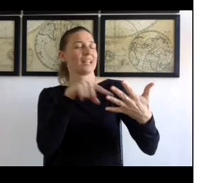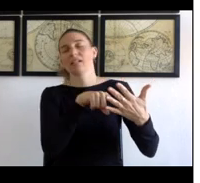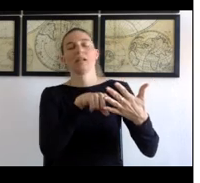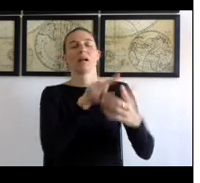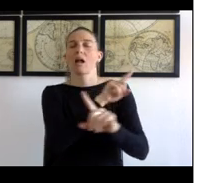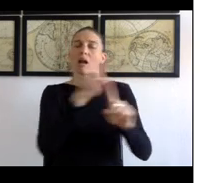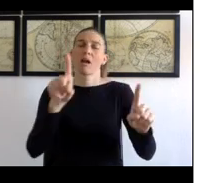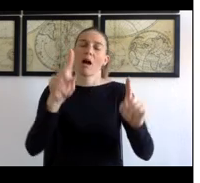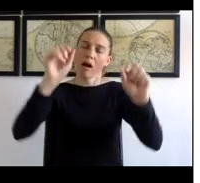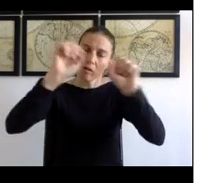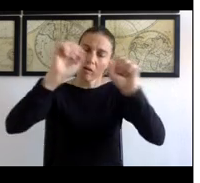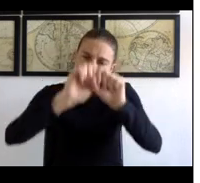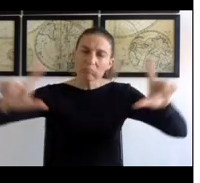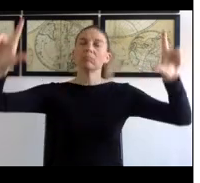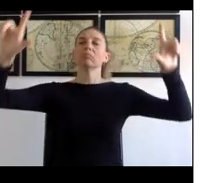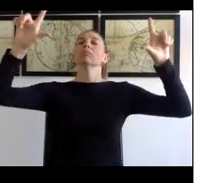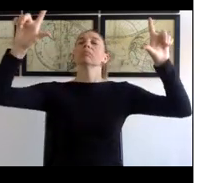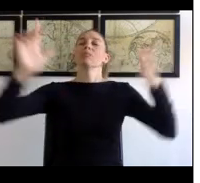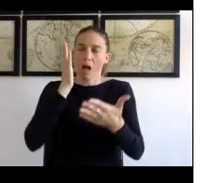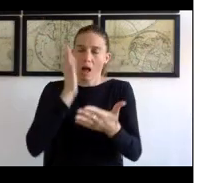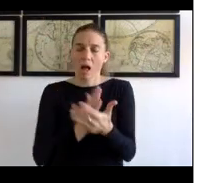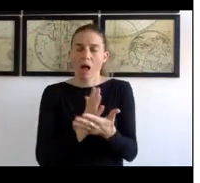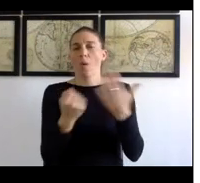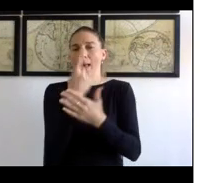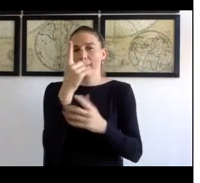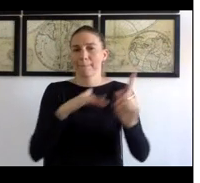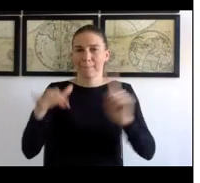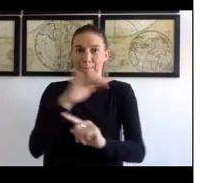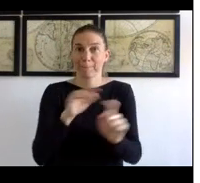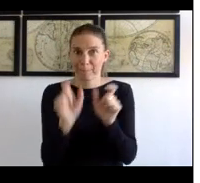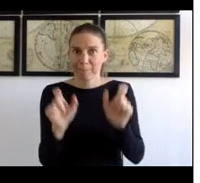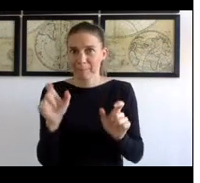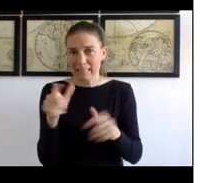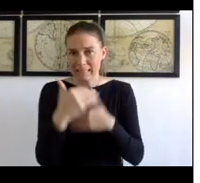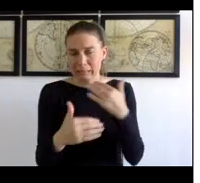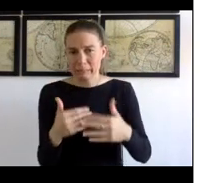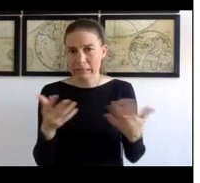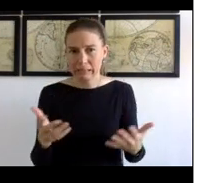of the situation of persons with disabilities. So additional indicators are needed.